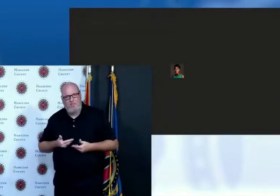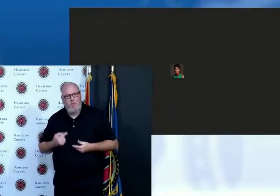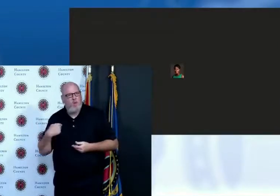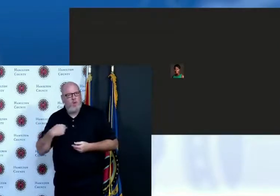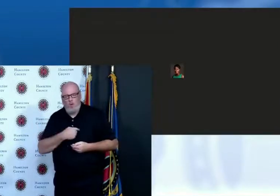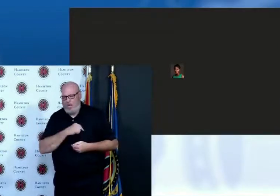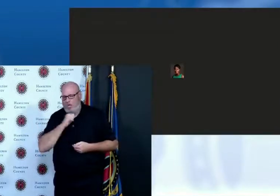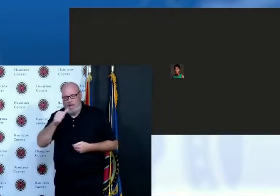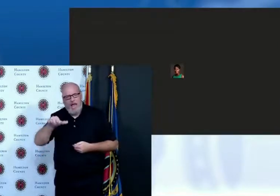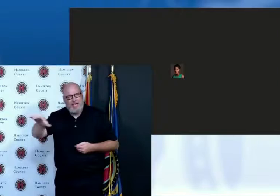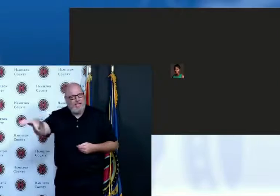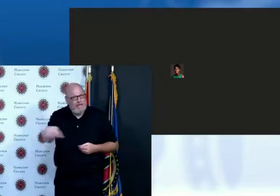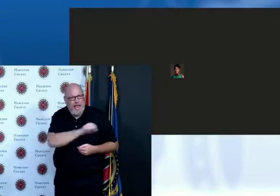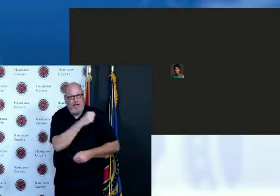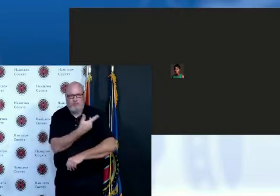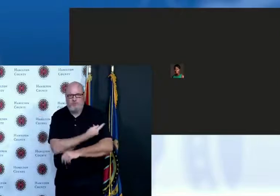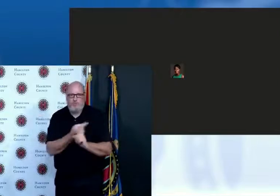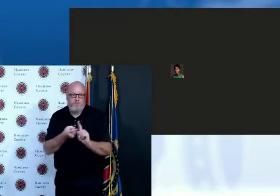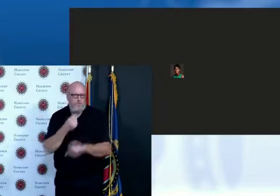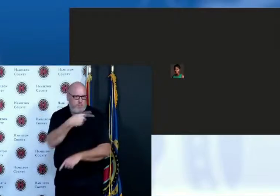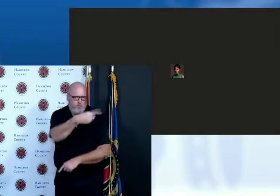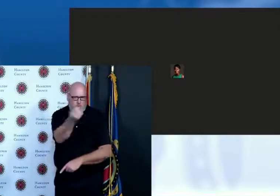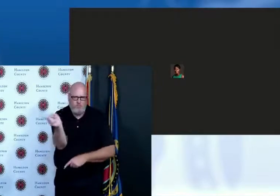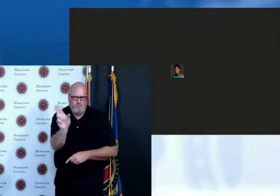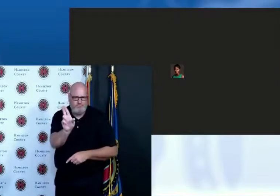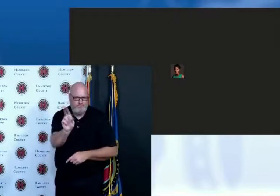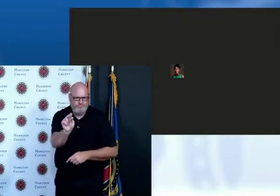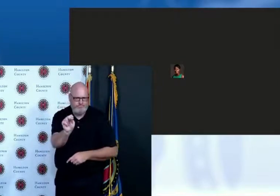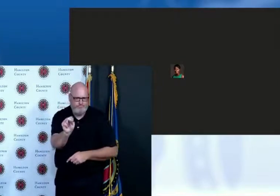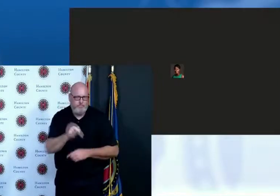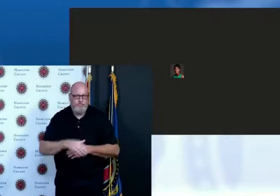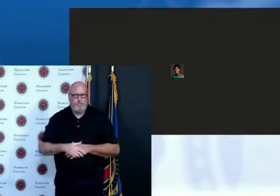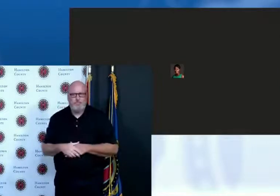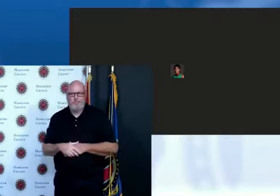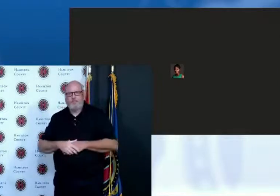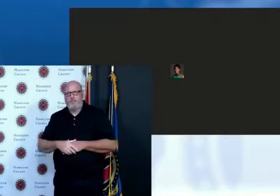and I also saw some other states that are actually going to high schools and vaccinating those